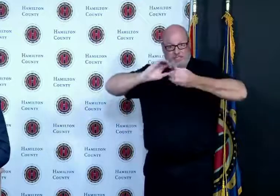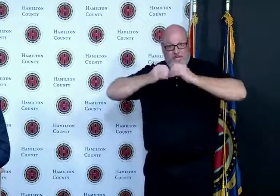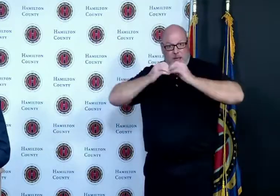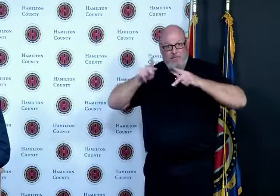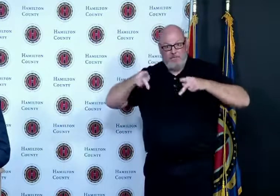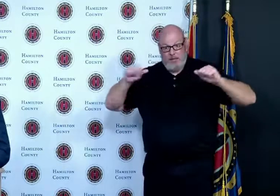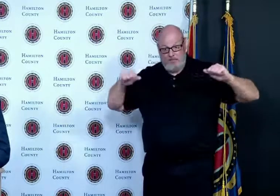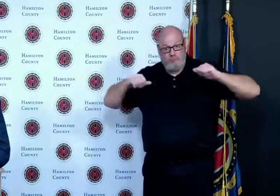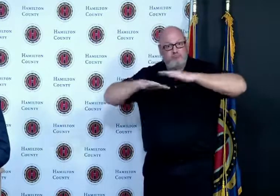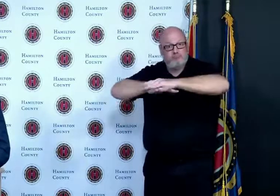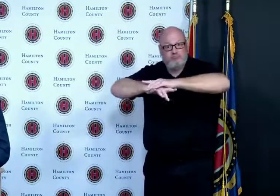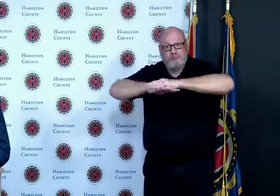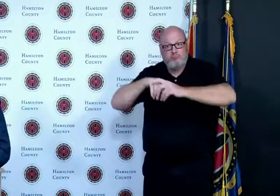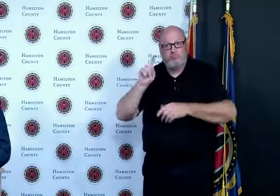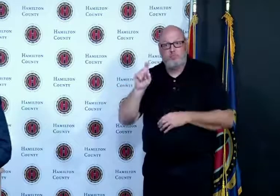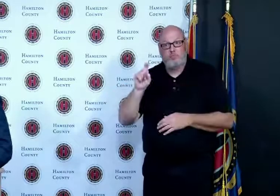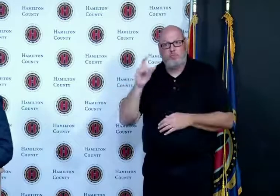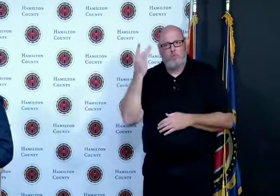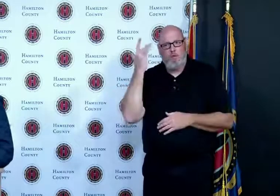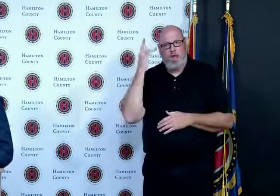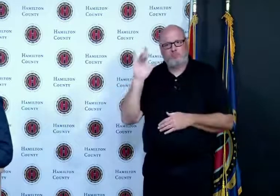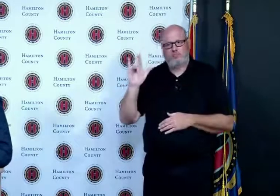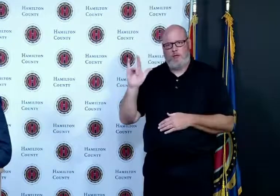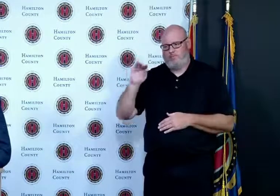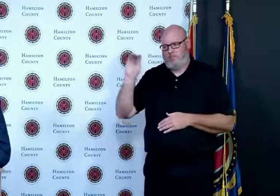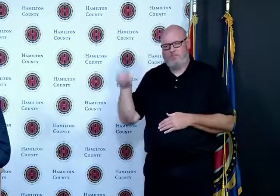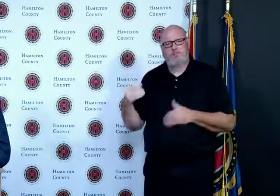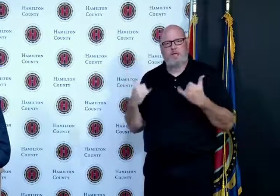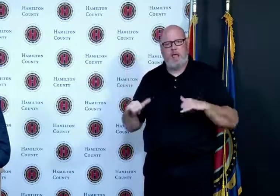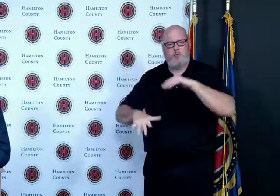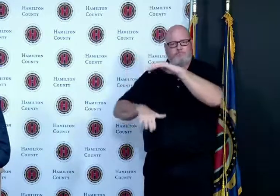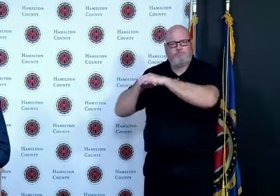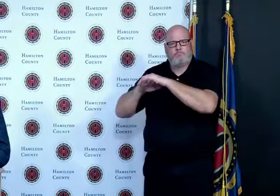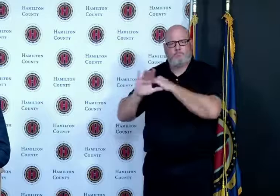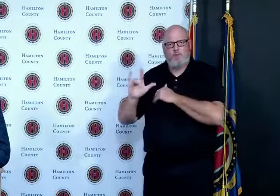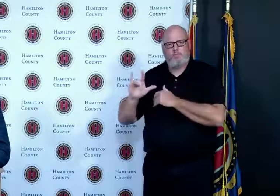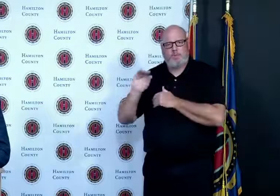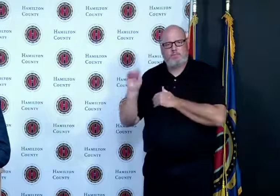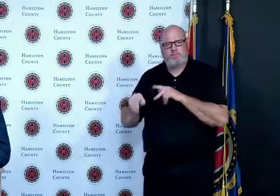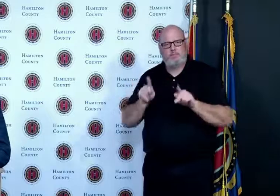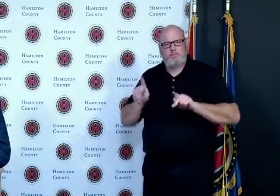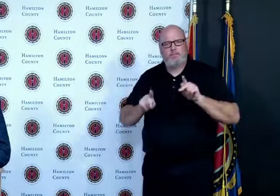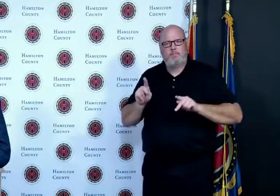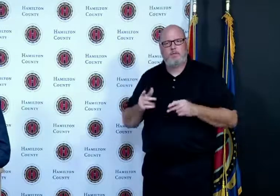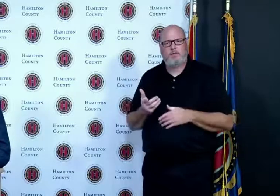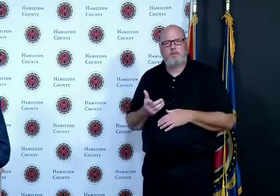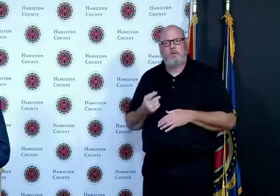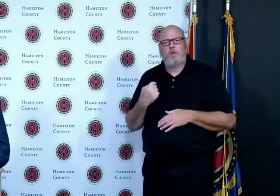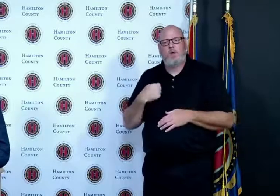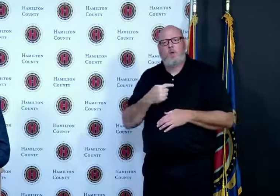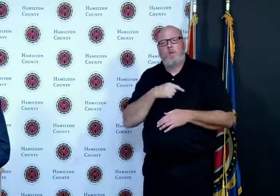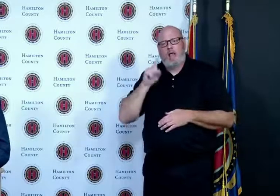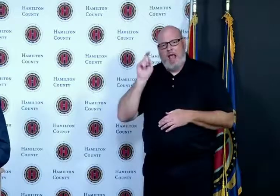at 25 percent so the Public Health message continues to be practice social distancing and remain cautious we